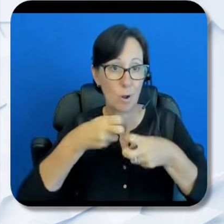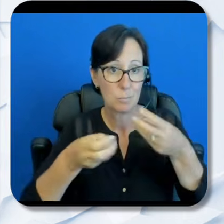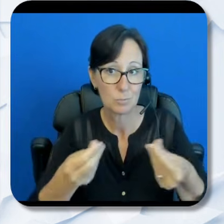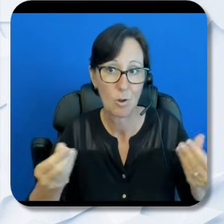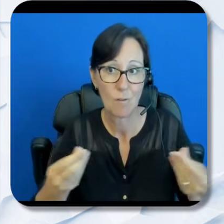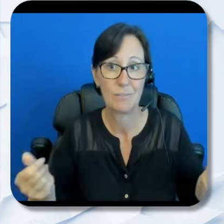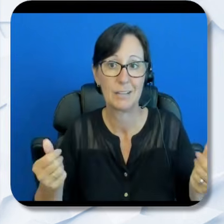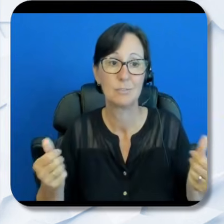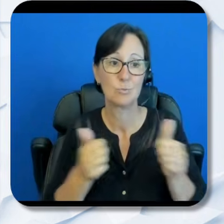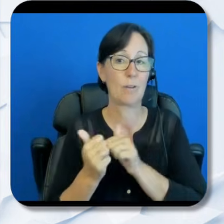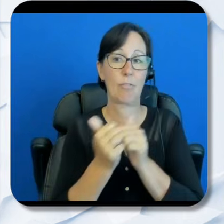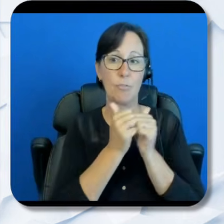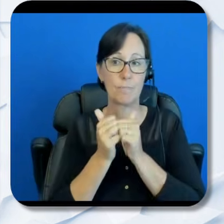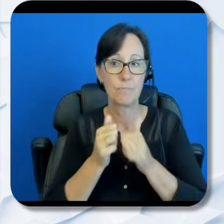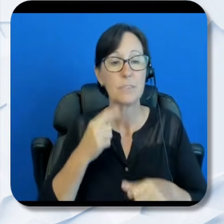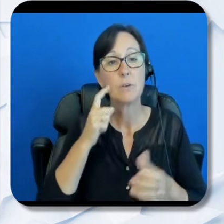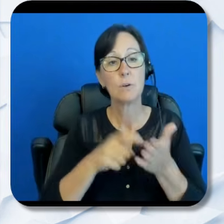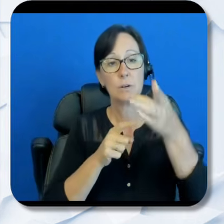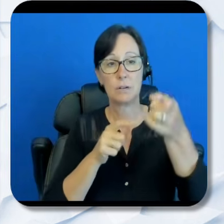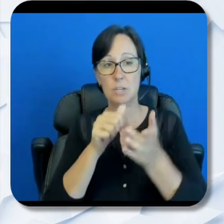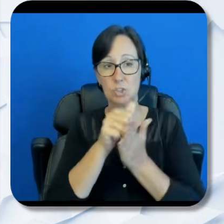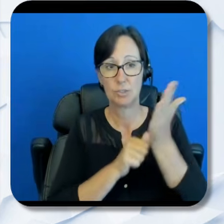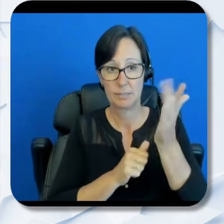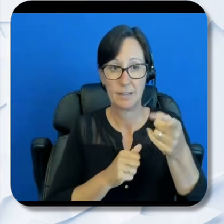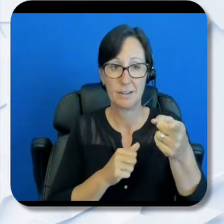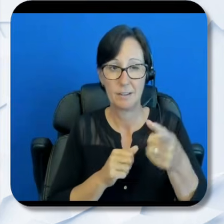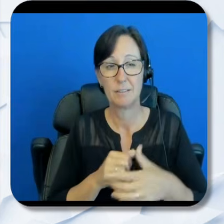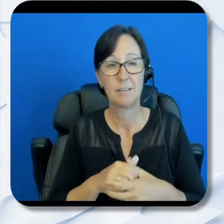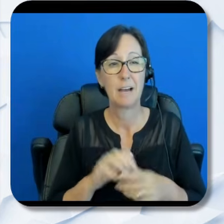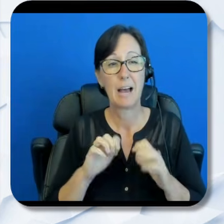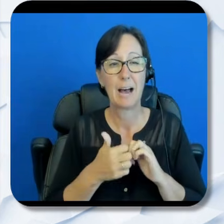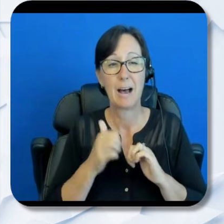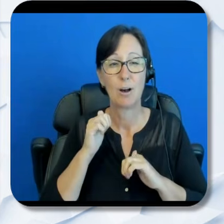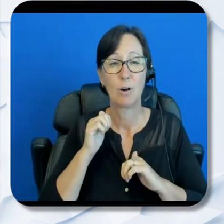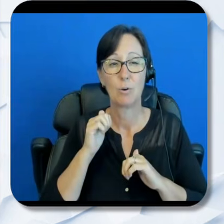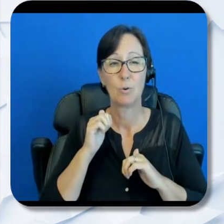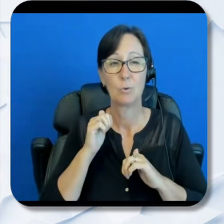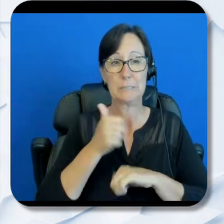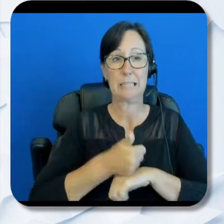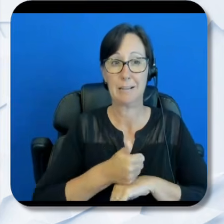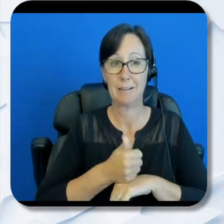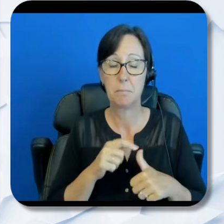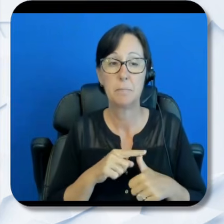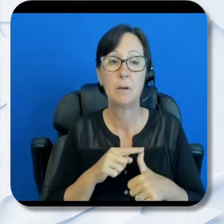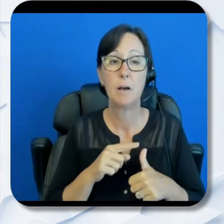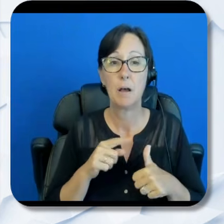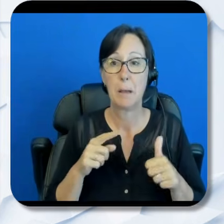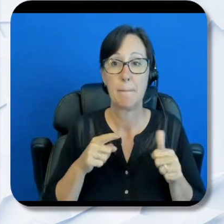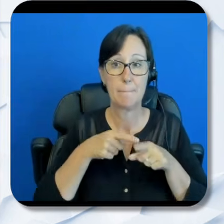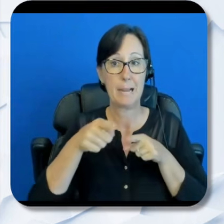And yeah, you can see here on our agenda the way that this is going to be structured. First, we're going to have this main session here,